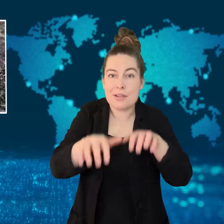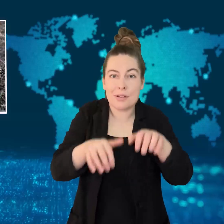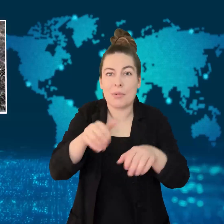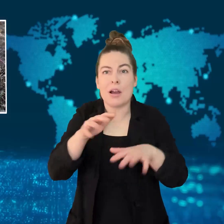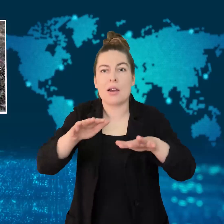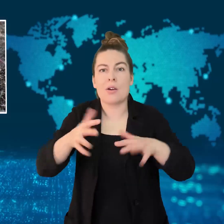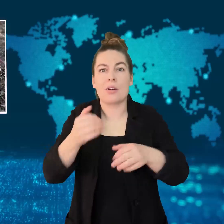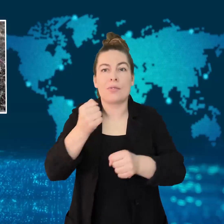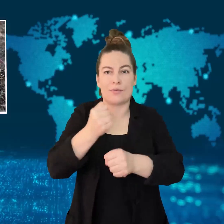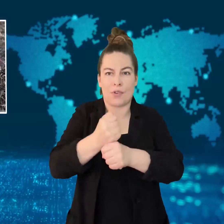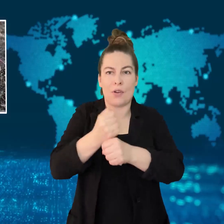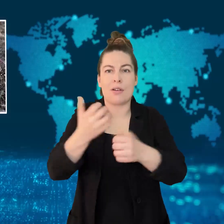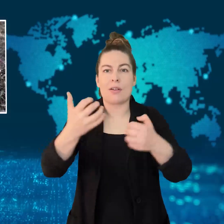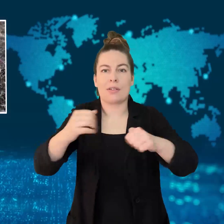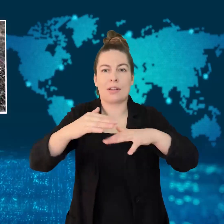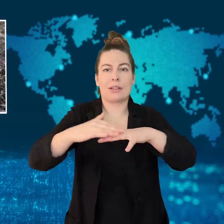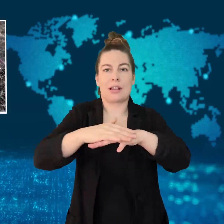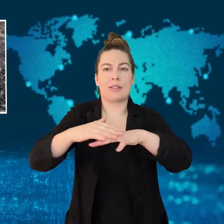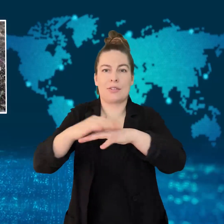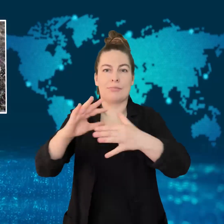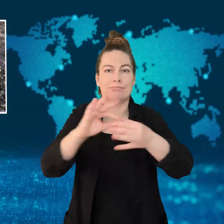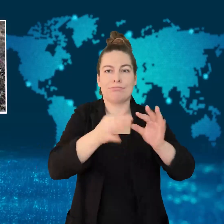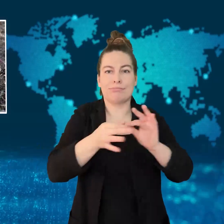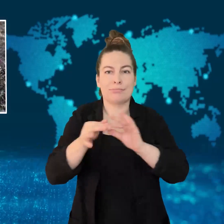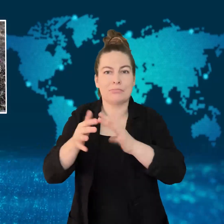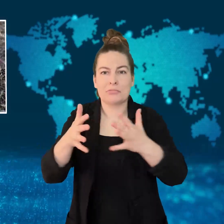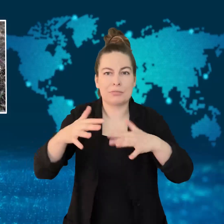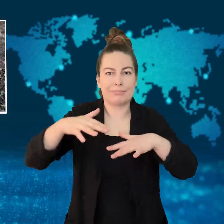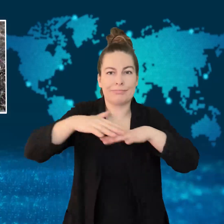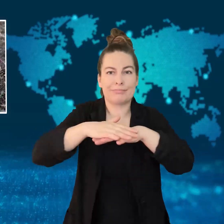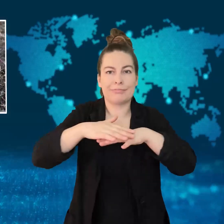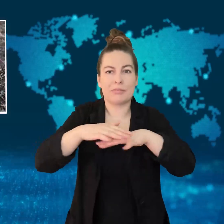When they pass over a device, they signal